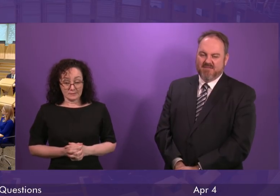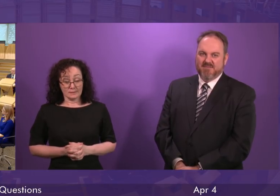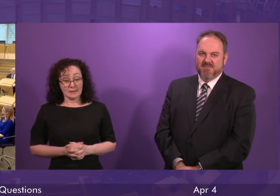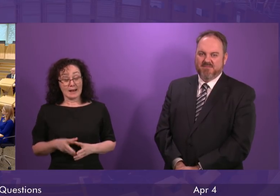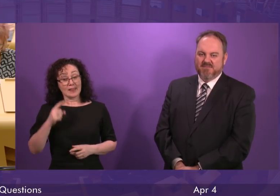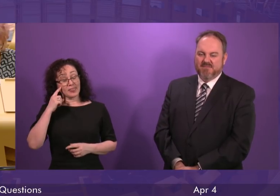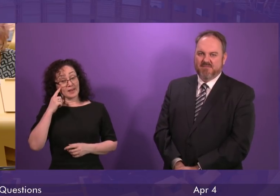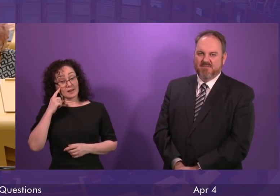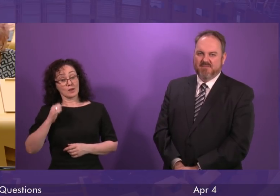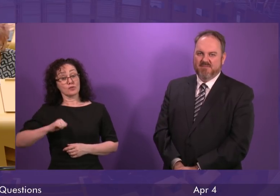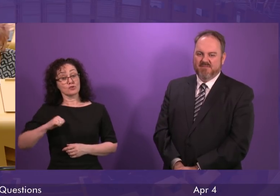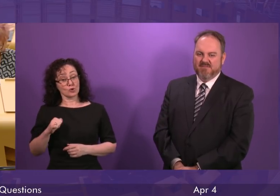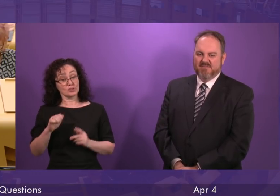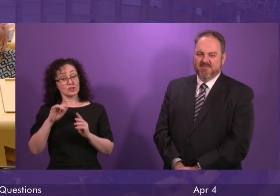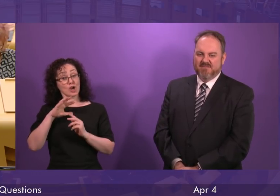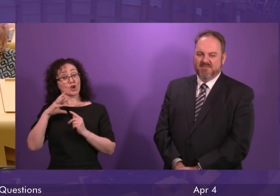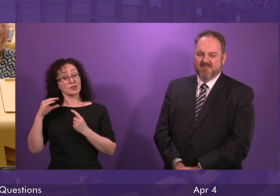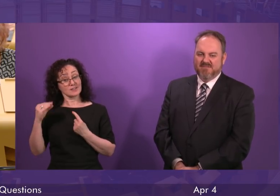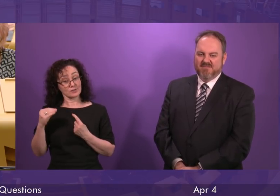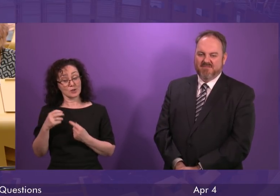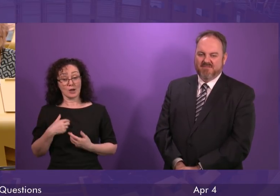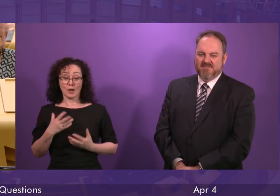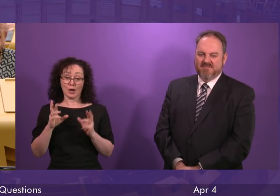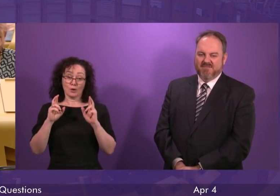the Scottish Conservatives are probably starting to wish that Michelle Ballantyne would make